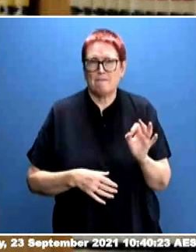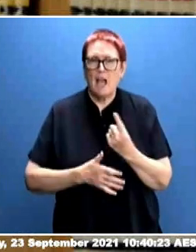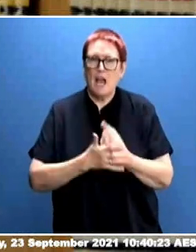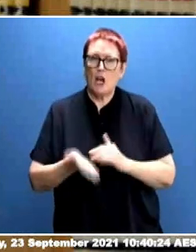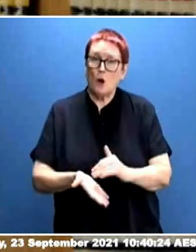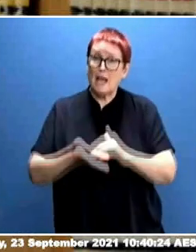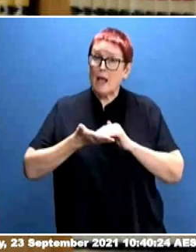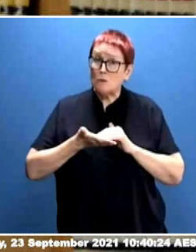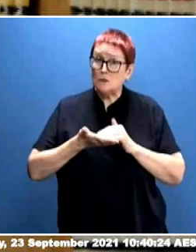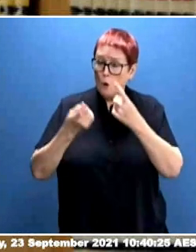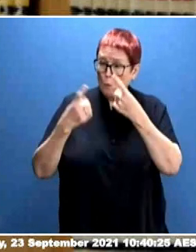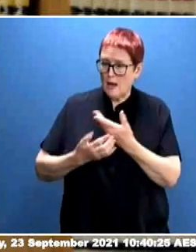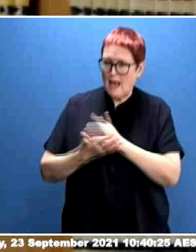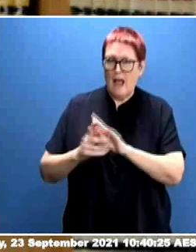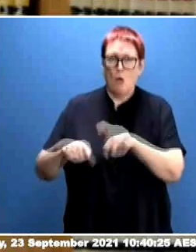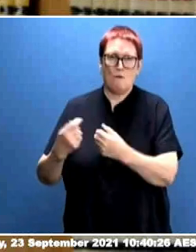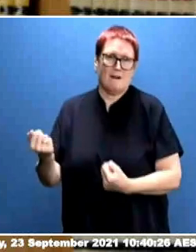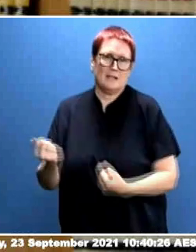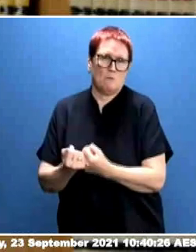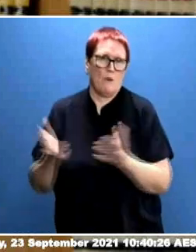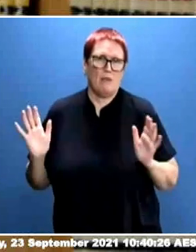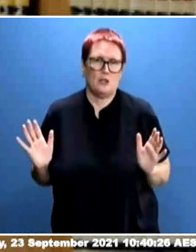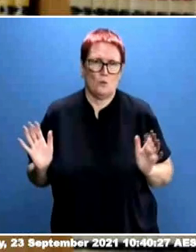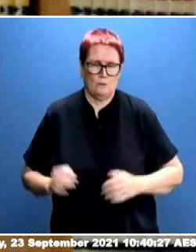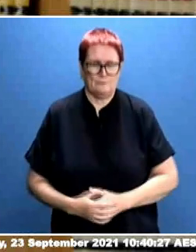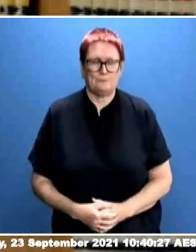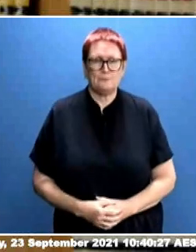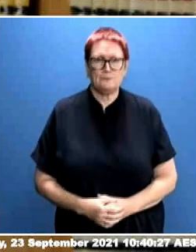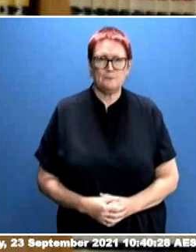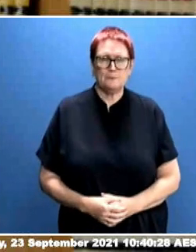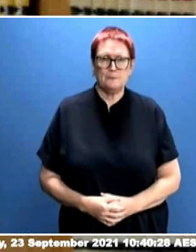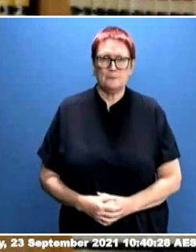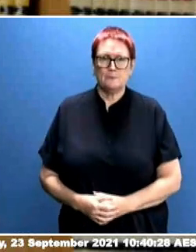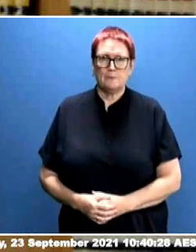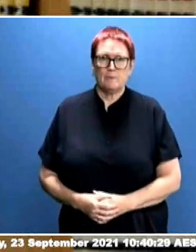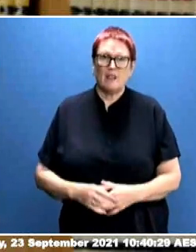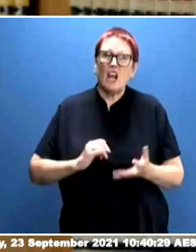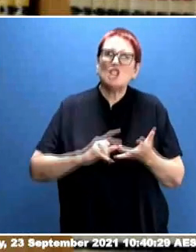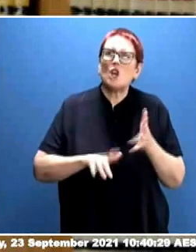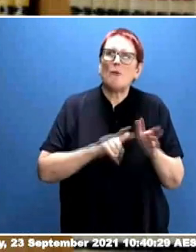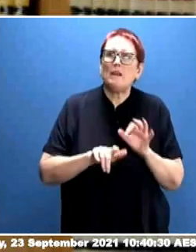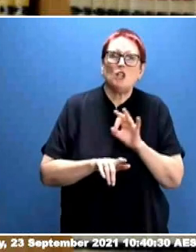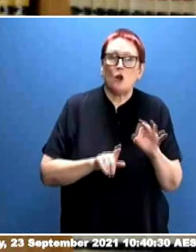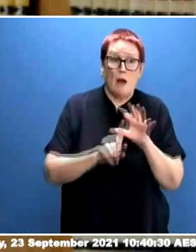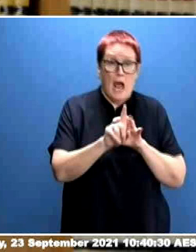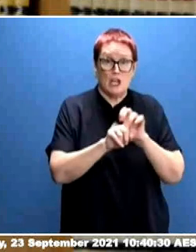and support a child going forward. Now, the two aren't necessarily one must be met before the other can occur.